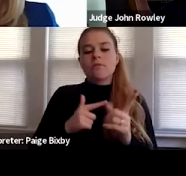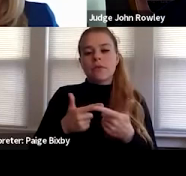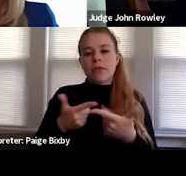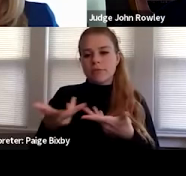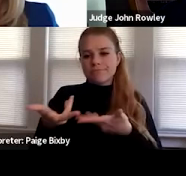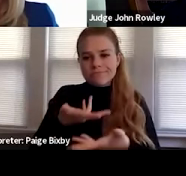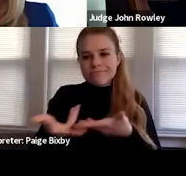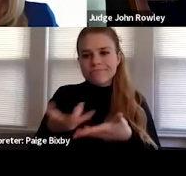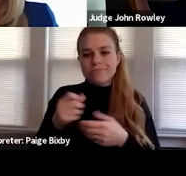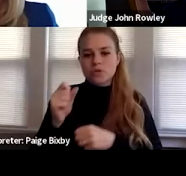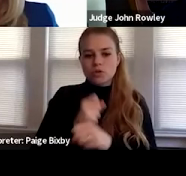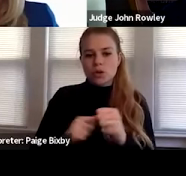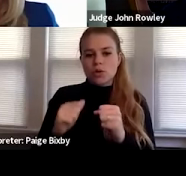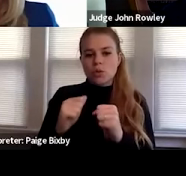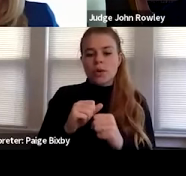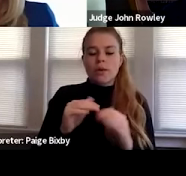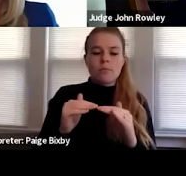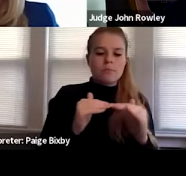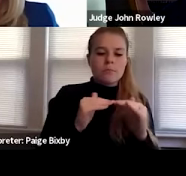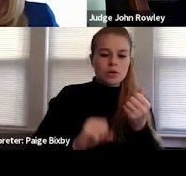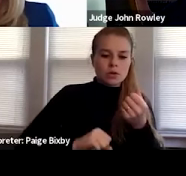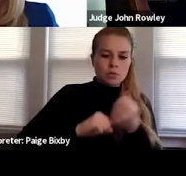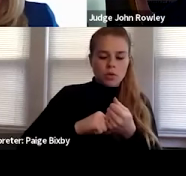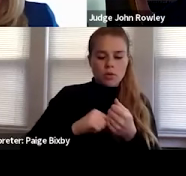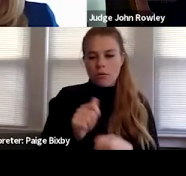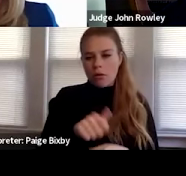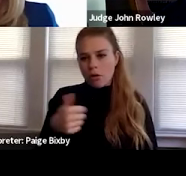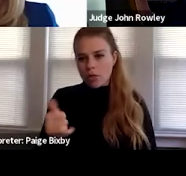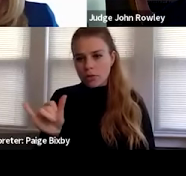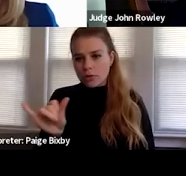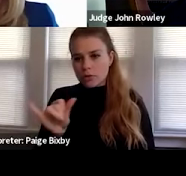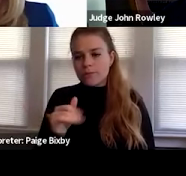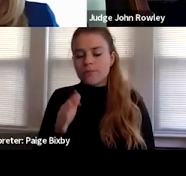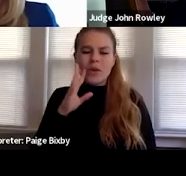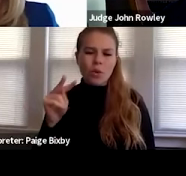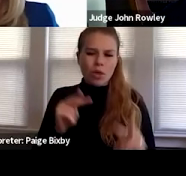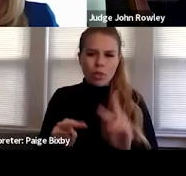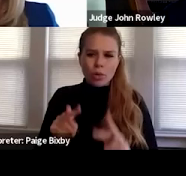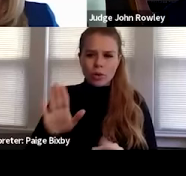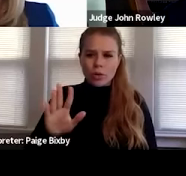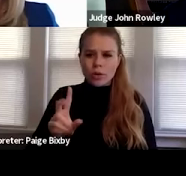like peer support and others. But I would look at your data and try to see